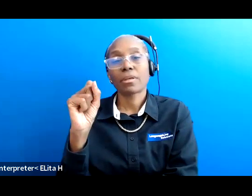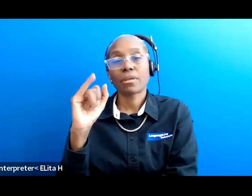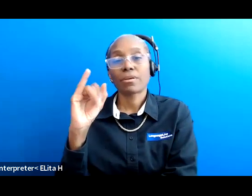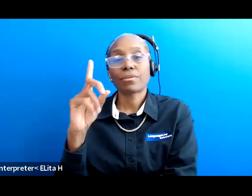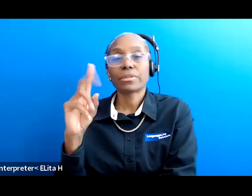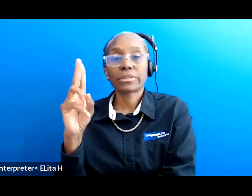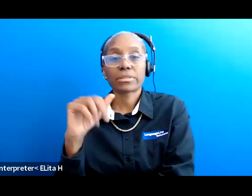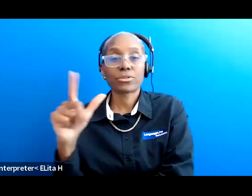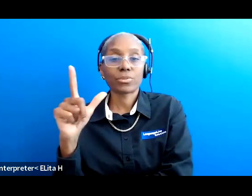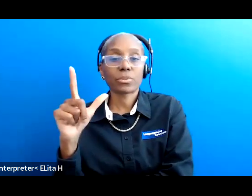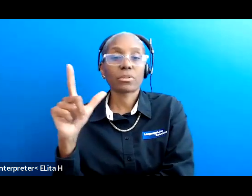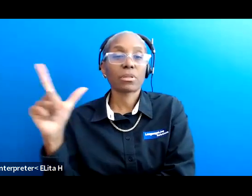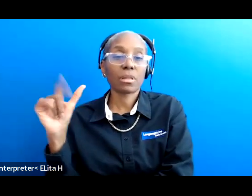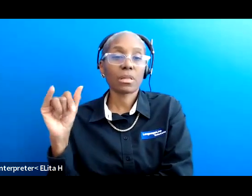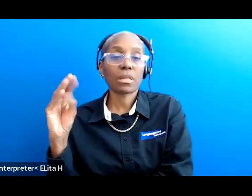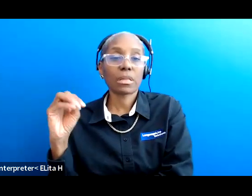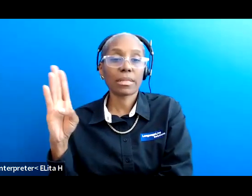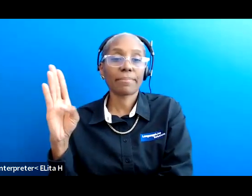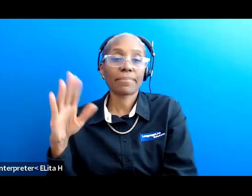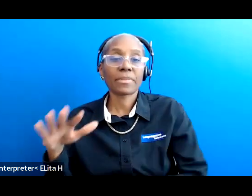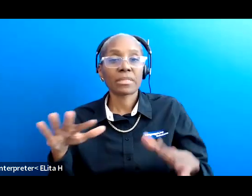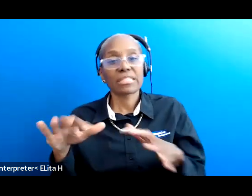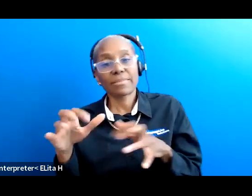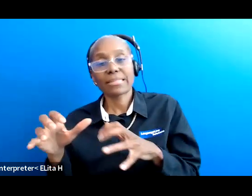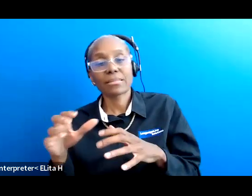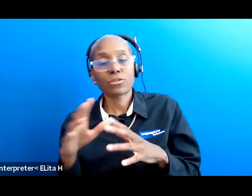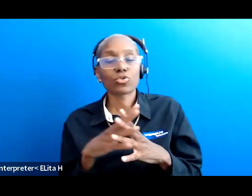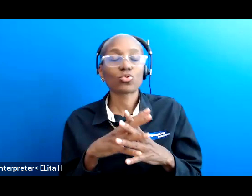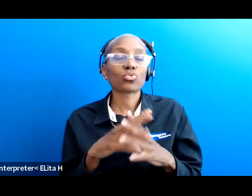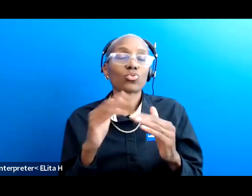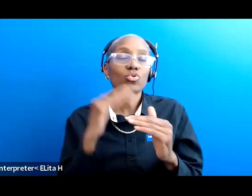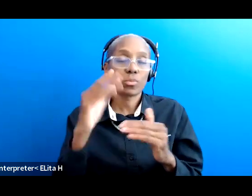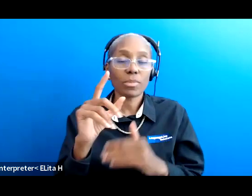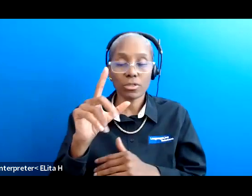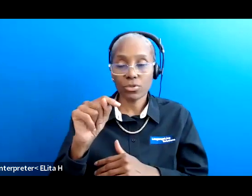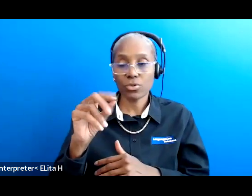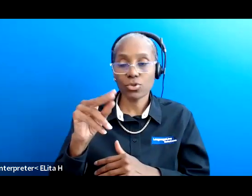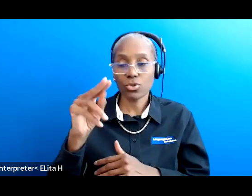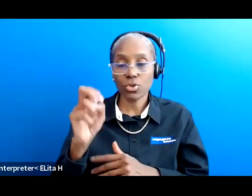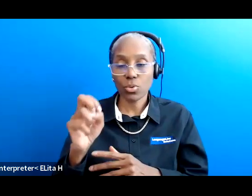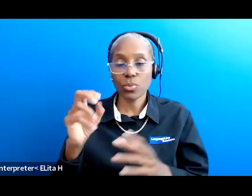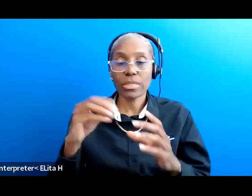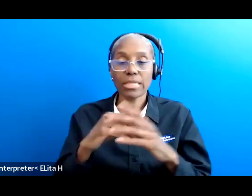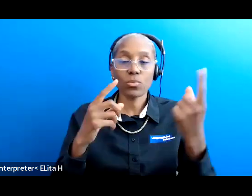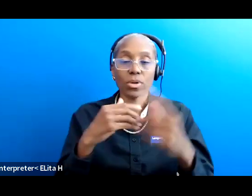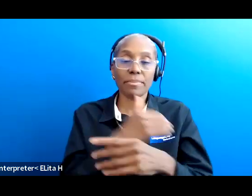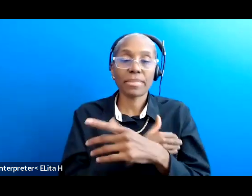Spasticity is treated as spasticity. It's too much tone in a particular muscle and it's usually a nerve going to that.